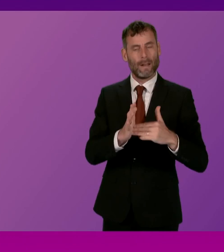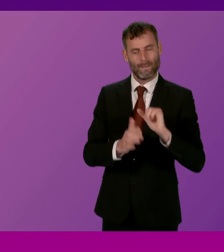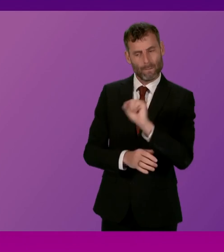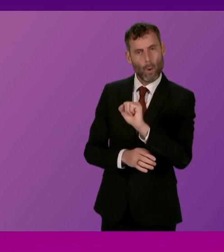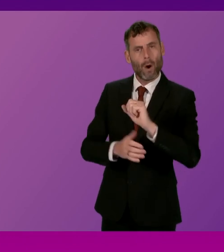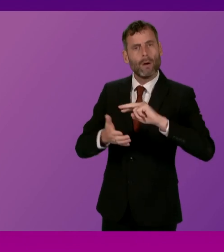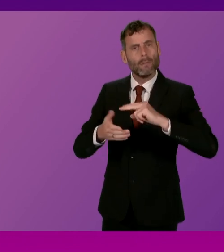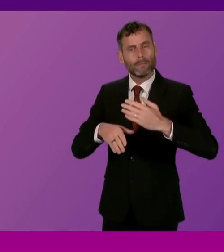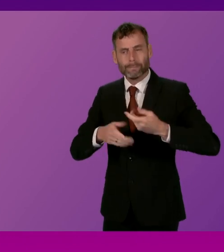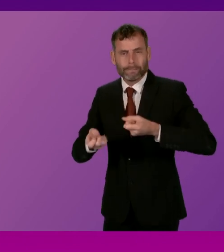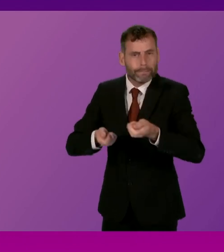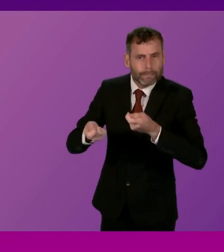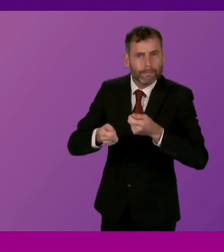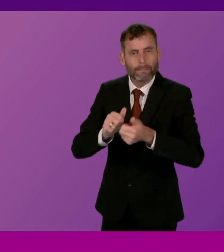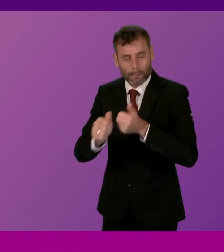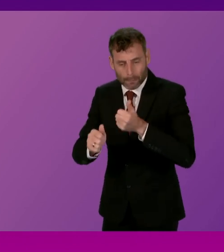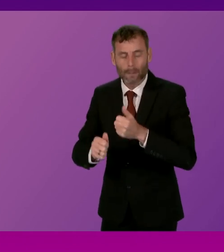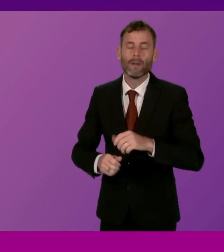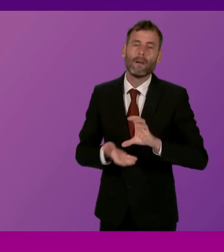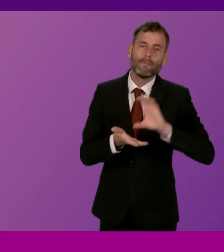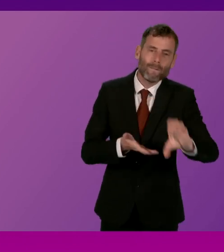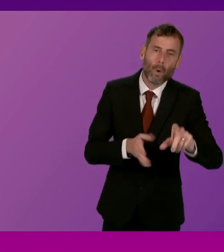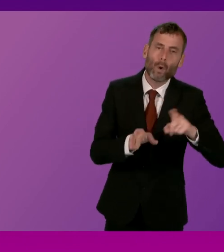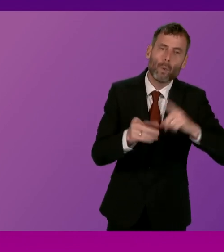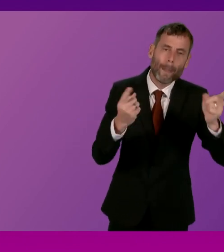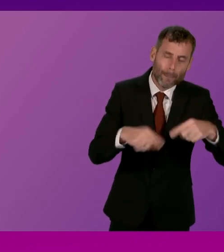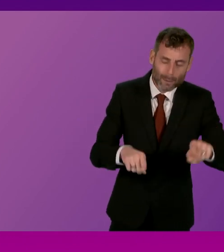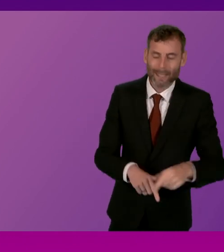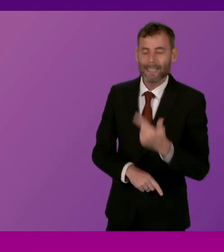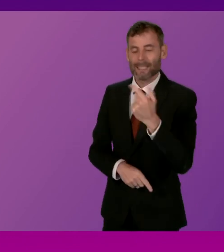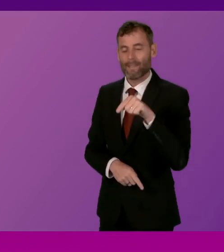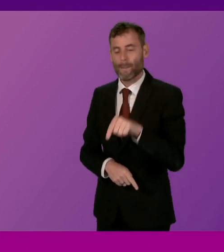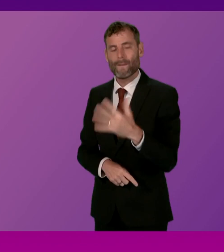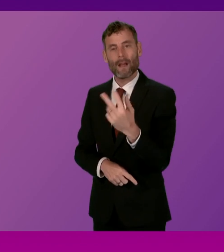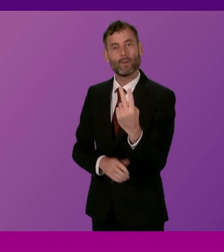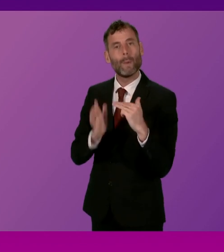£9.5 million for the youth music initiative, £7.25 million for Screen Scotland and £2.5